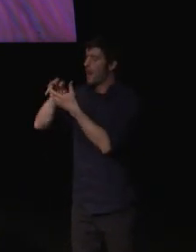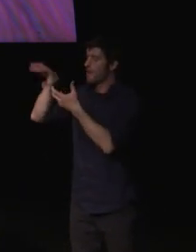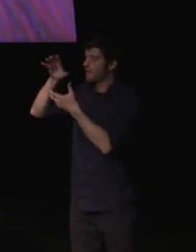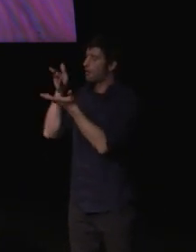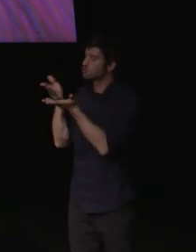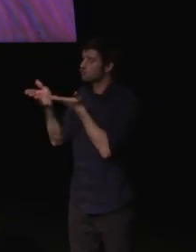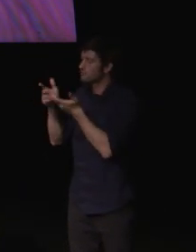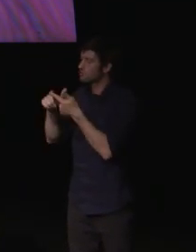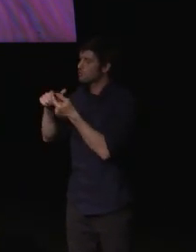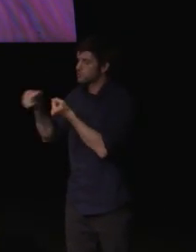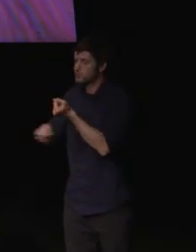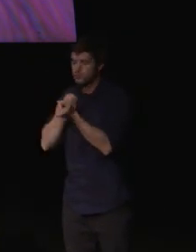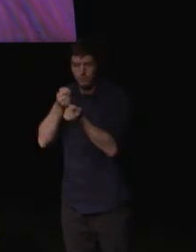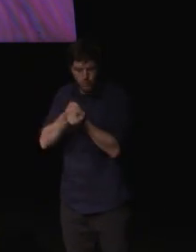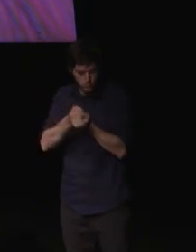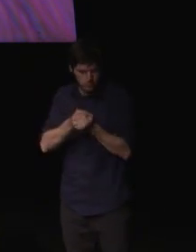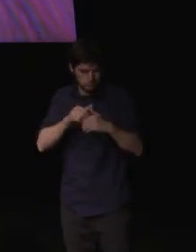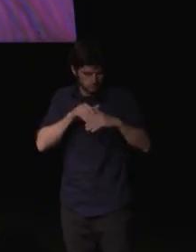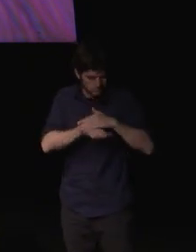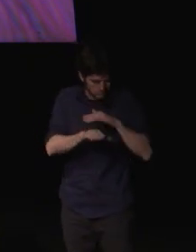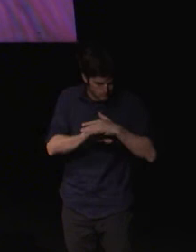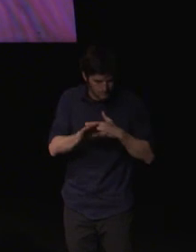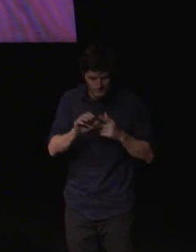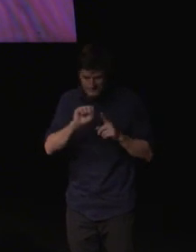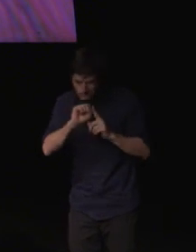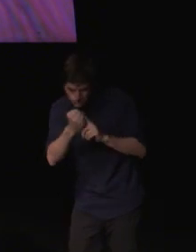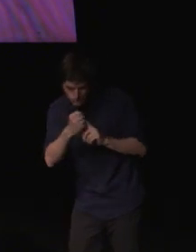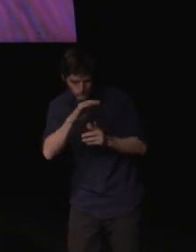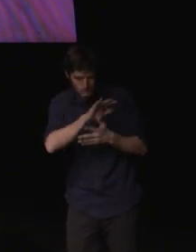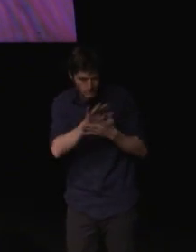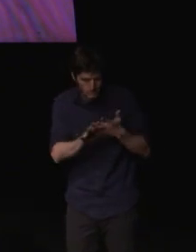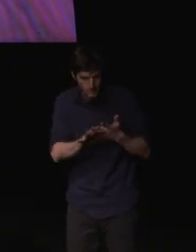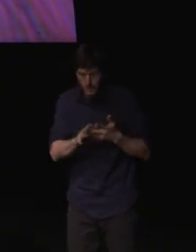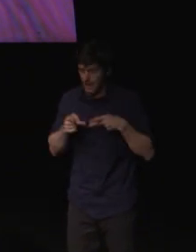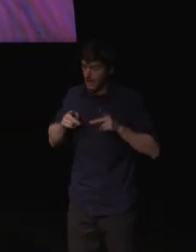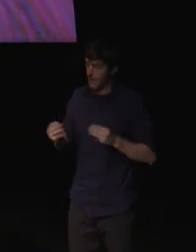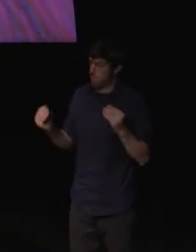and allow more people to play higher-value games with more people.